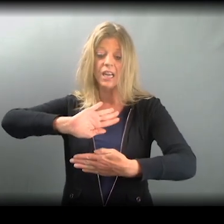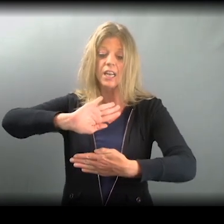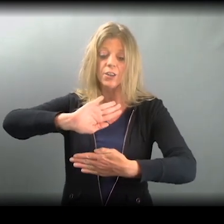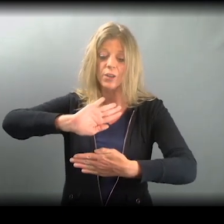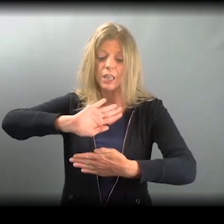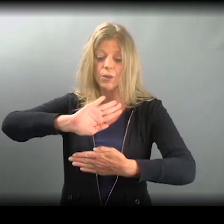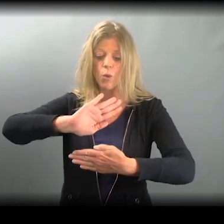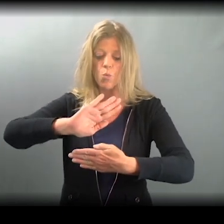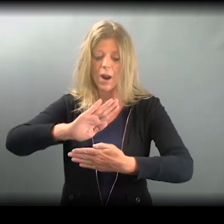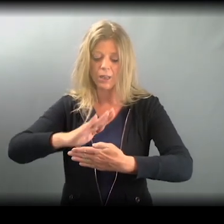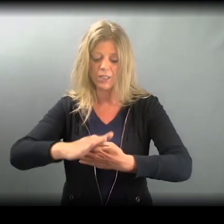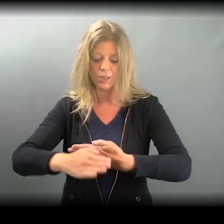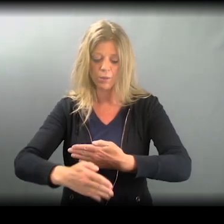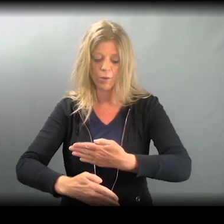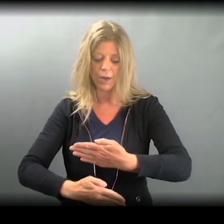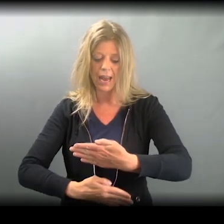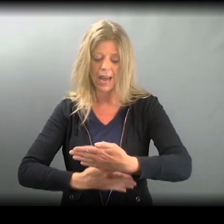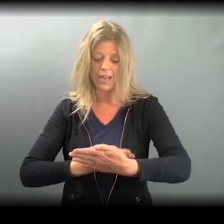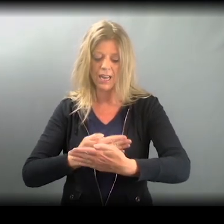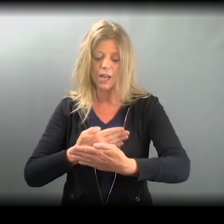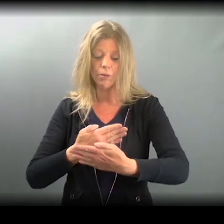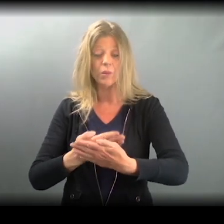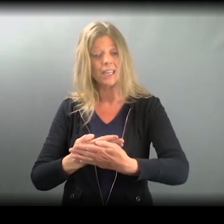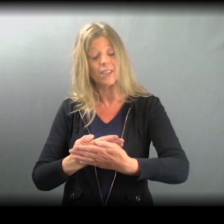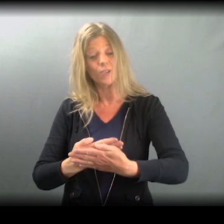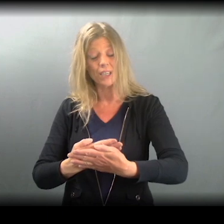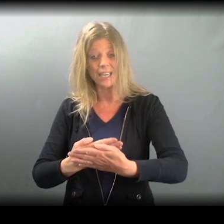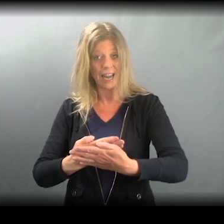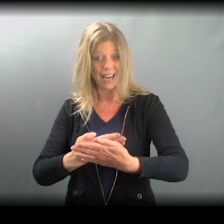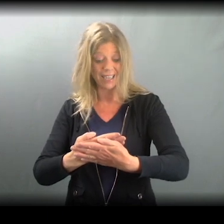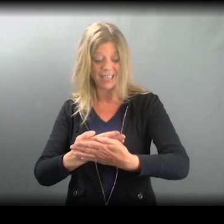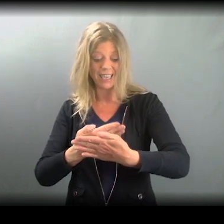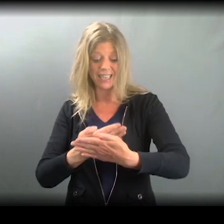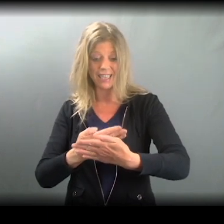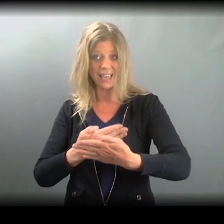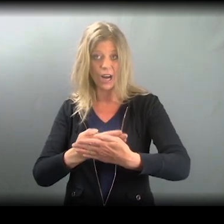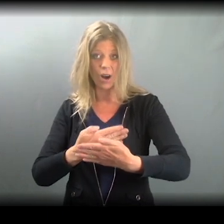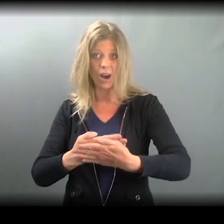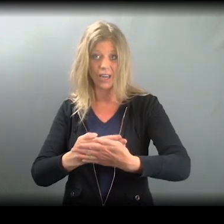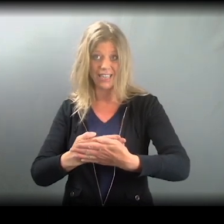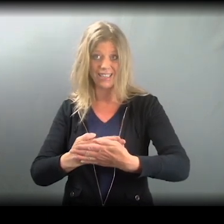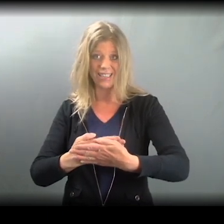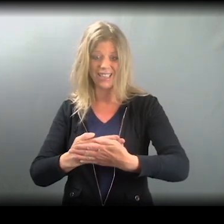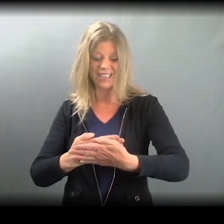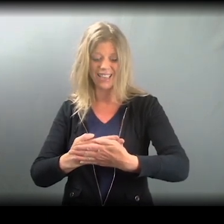and you're going to go around your support hand and place your lead hand in on it